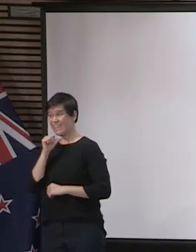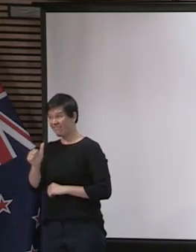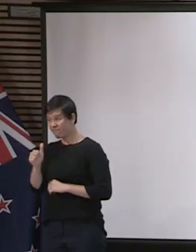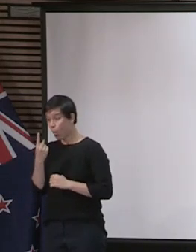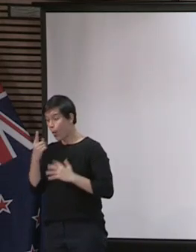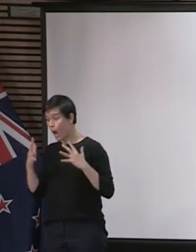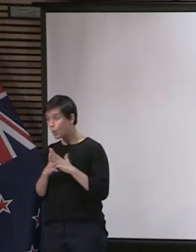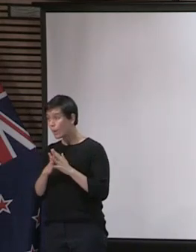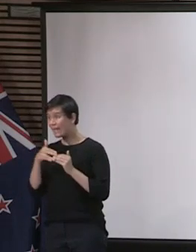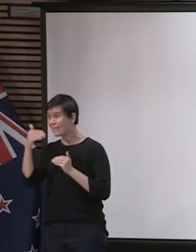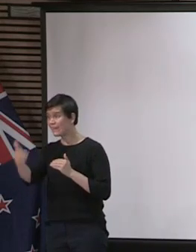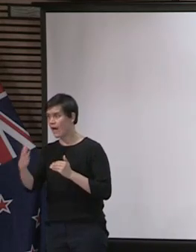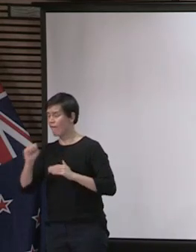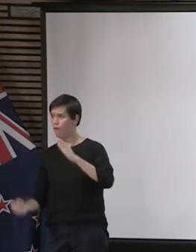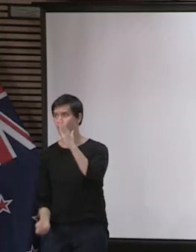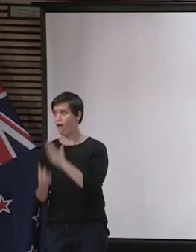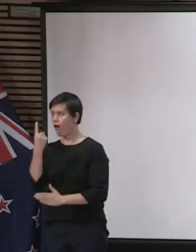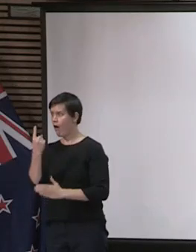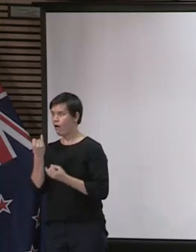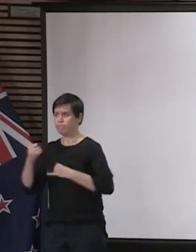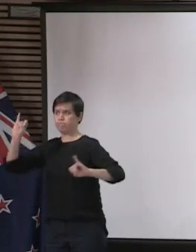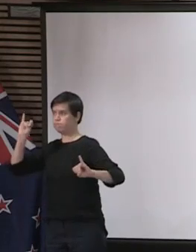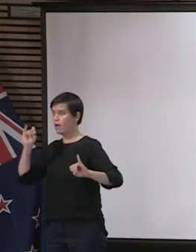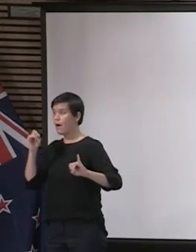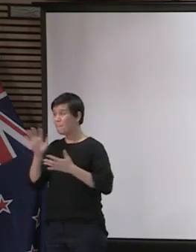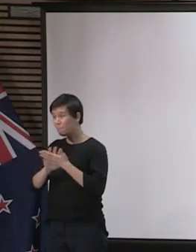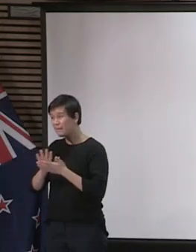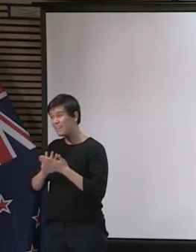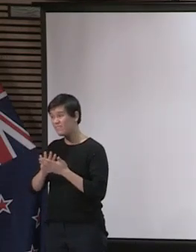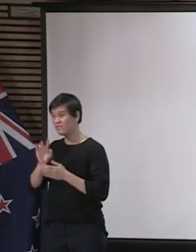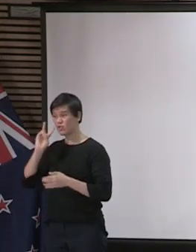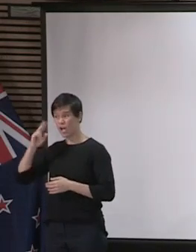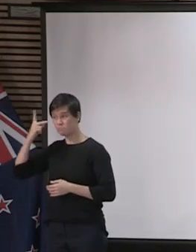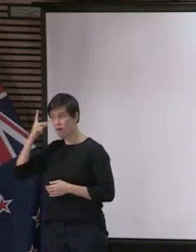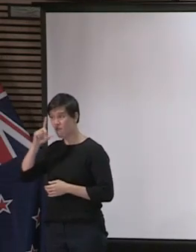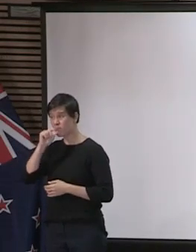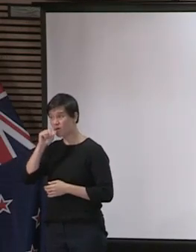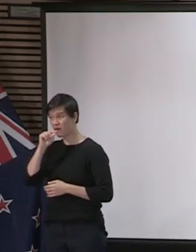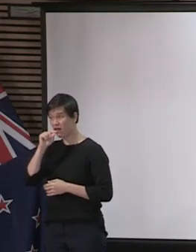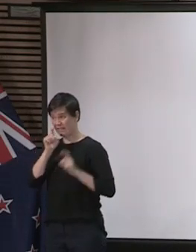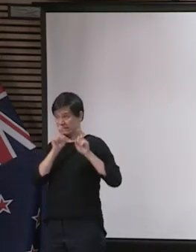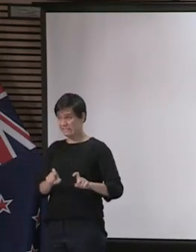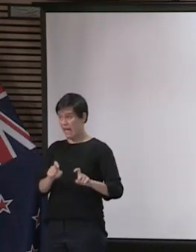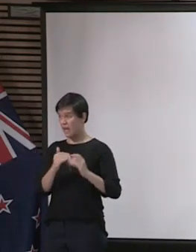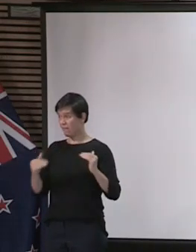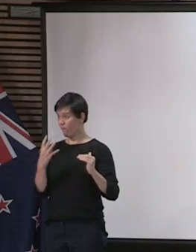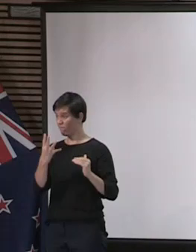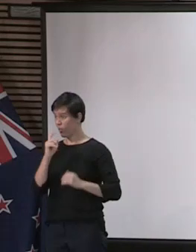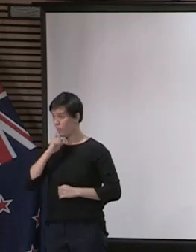to further extend level 8 if there is a significant development in the next week and what conditions would